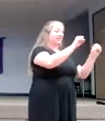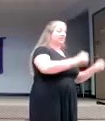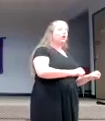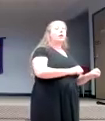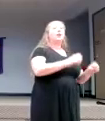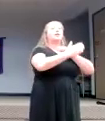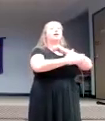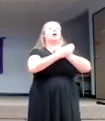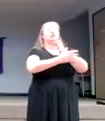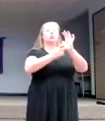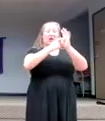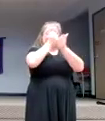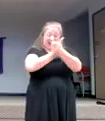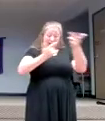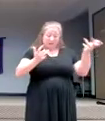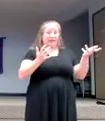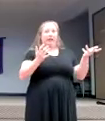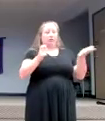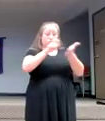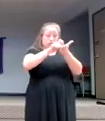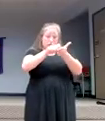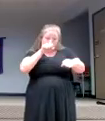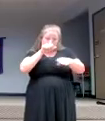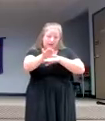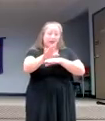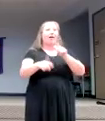be provided to them in writing. Once that's done, like I said, we will then continue on